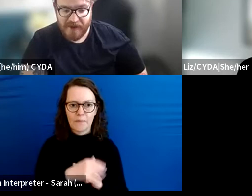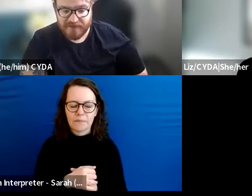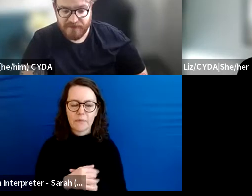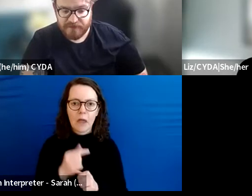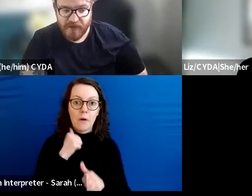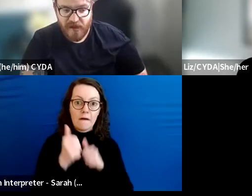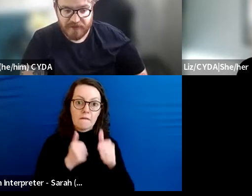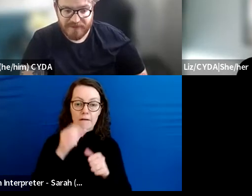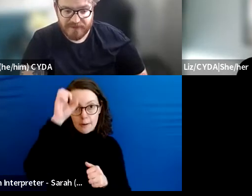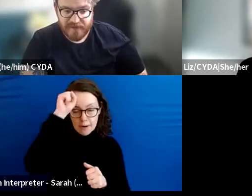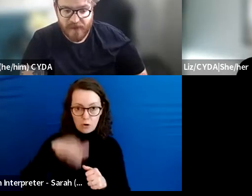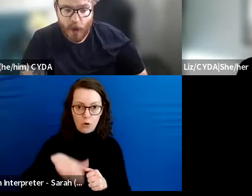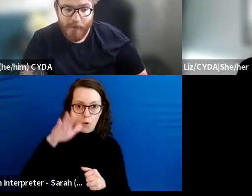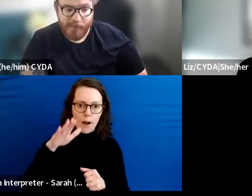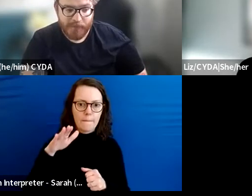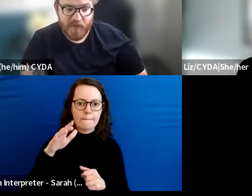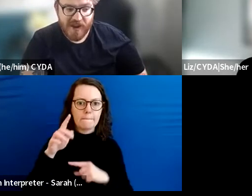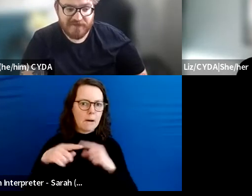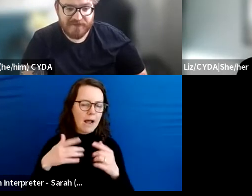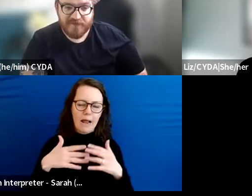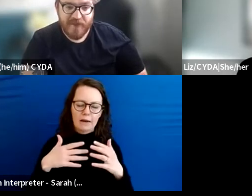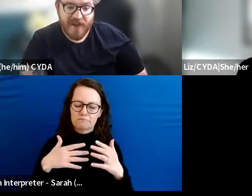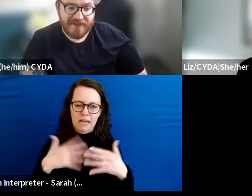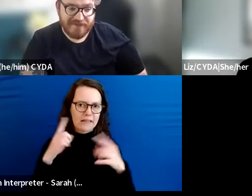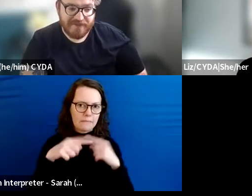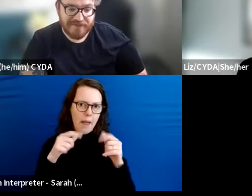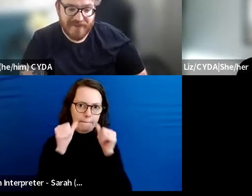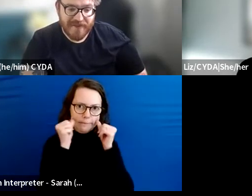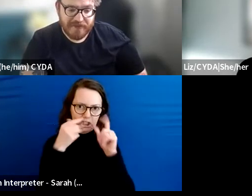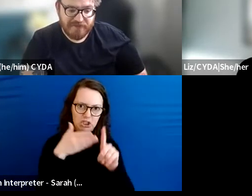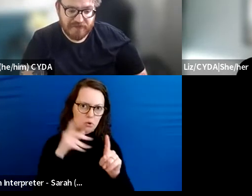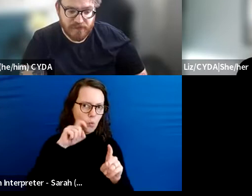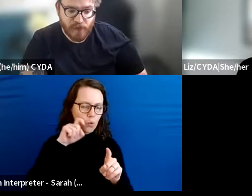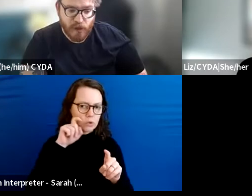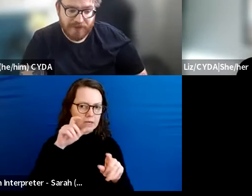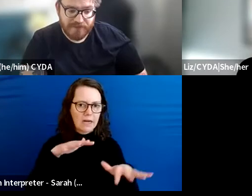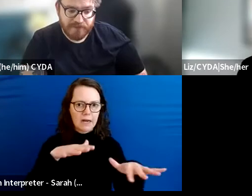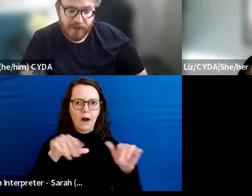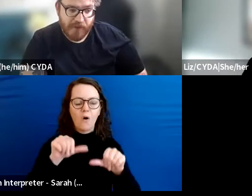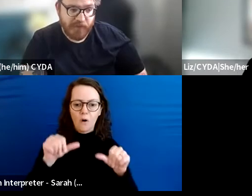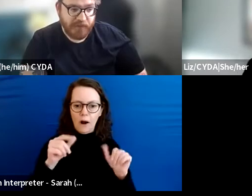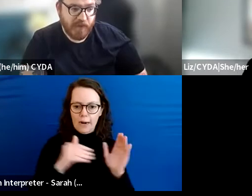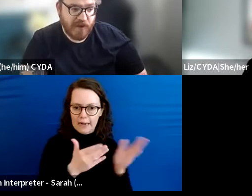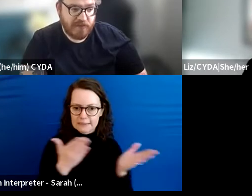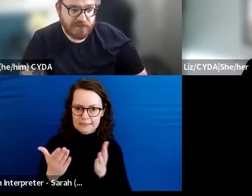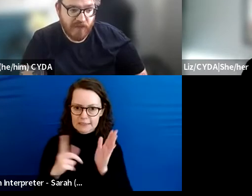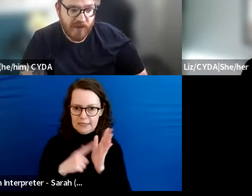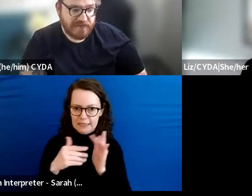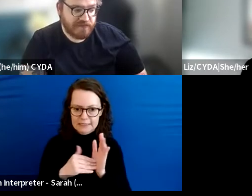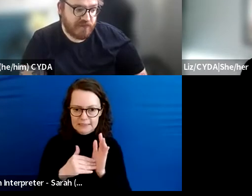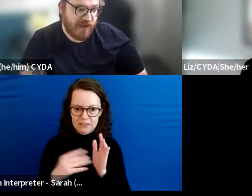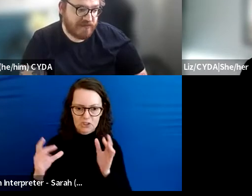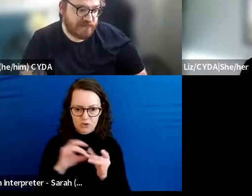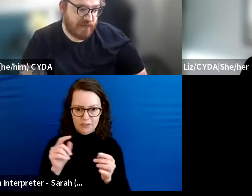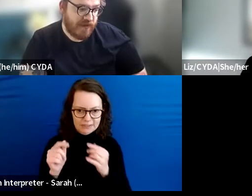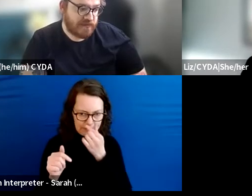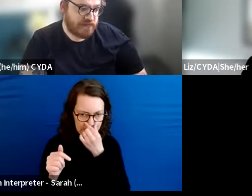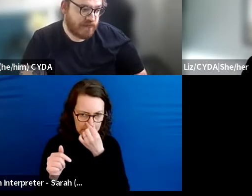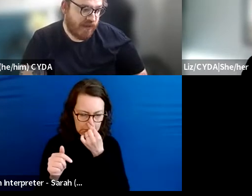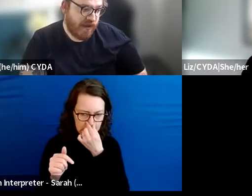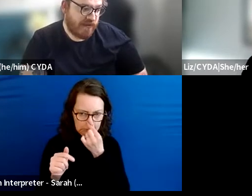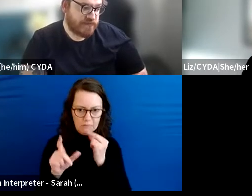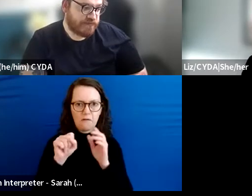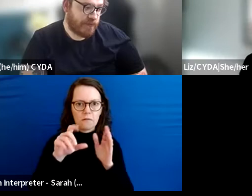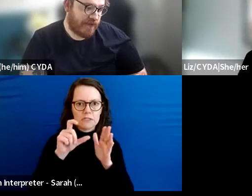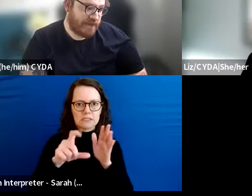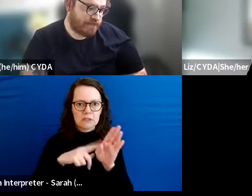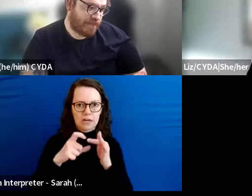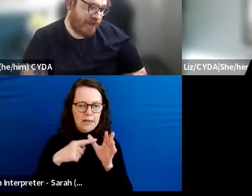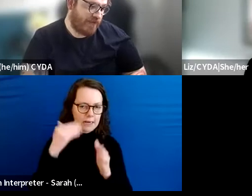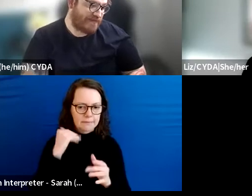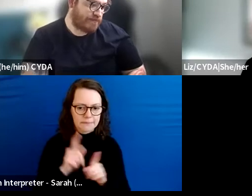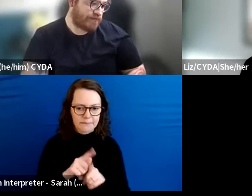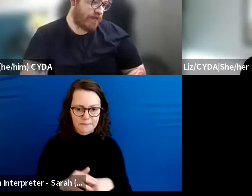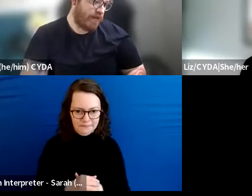My favorite childhood memory would be anything to do with the beach and water, and I'll pass over to Liz, who is joining us from cider as well.